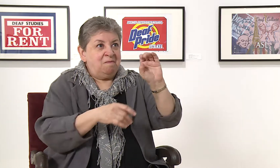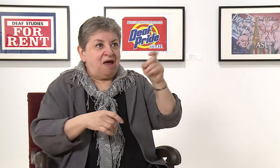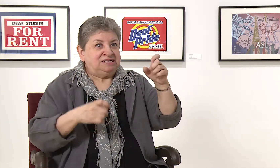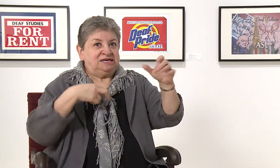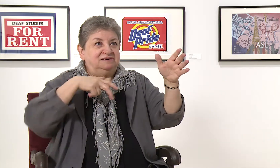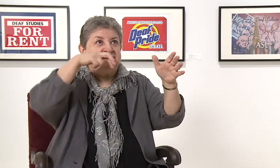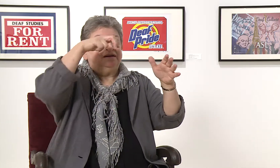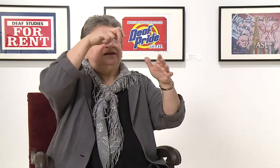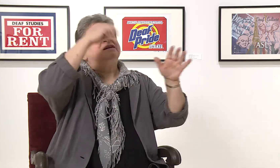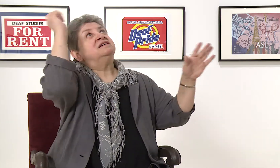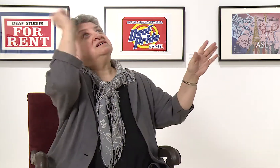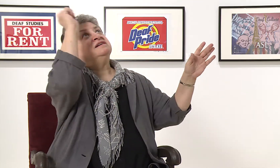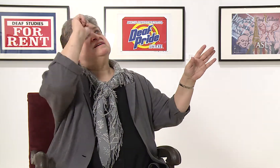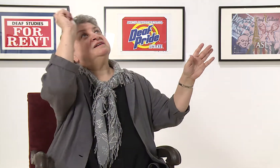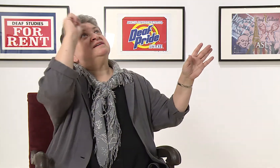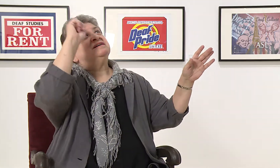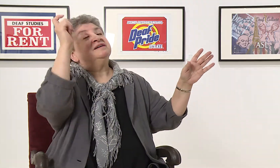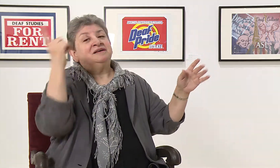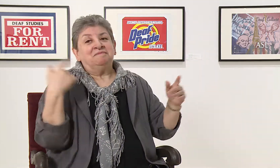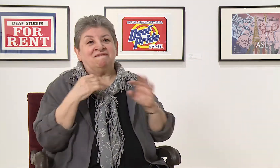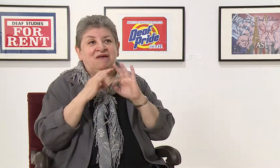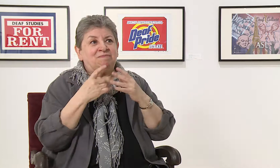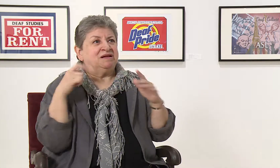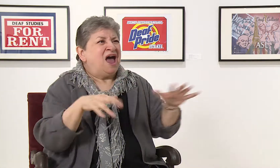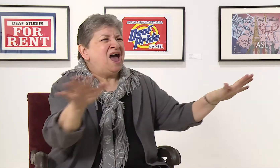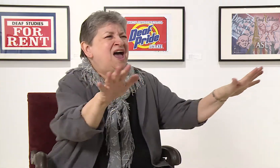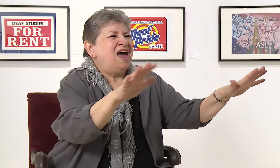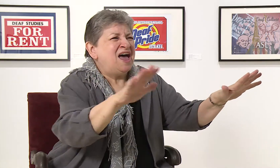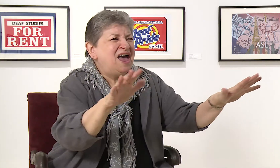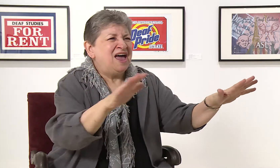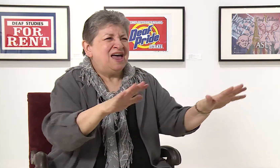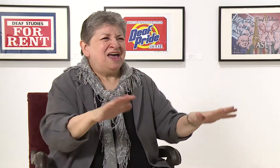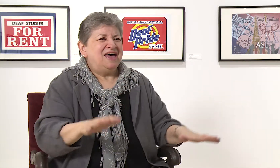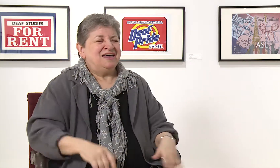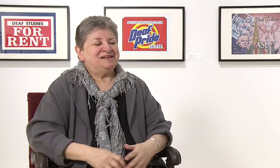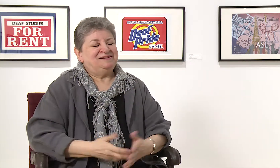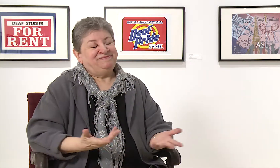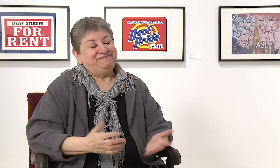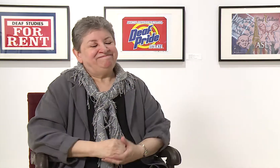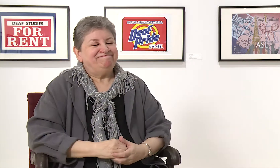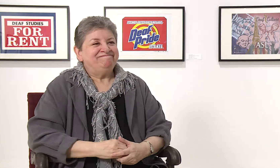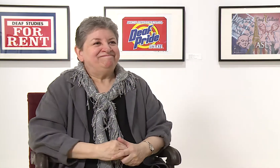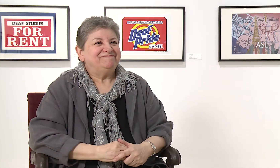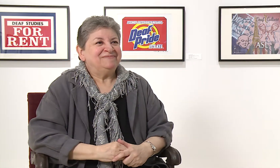in my house. I would climb up on boxes and create art on the ceiling